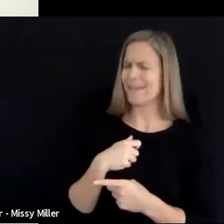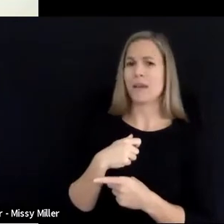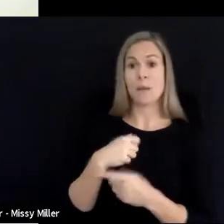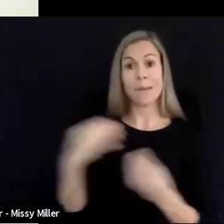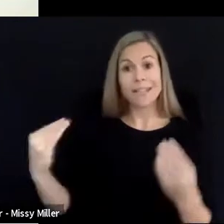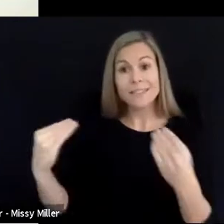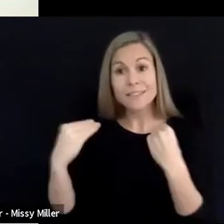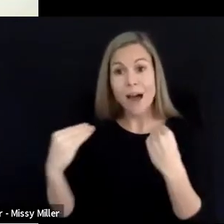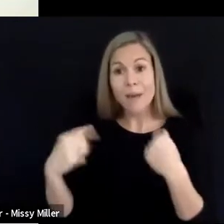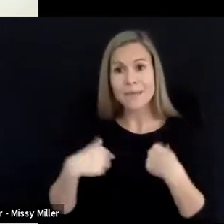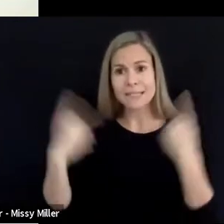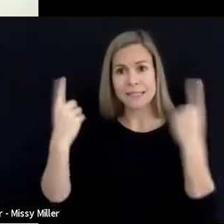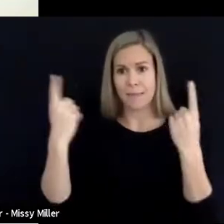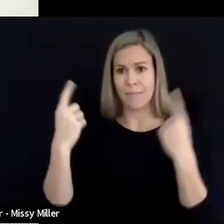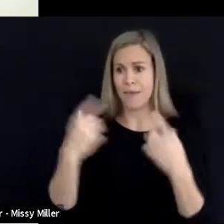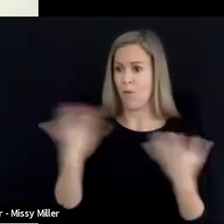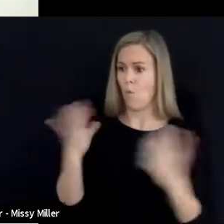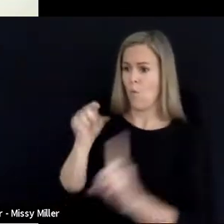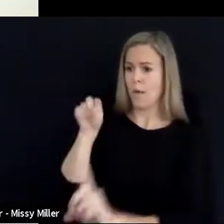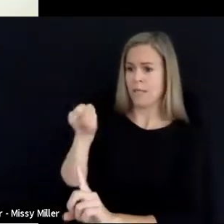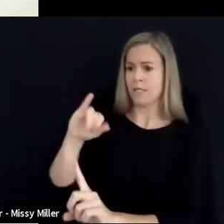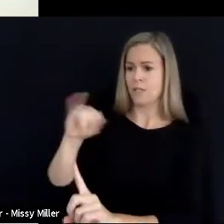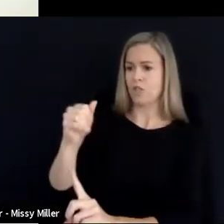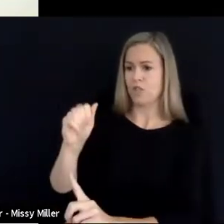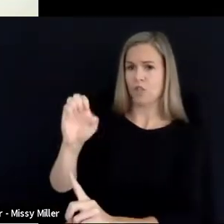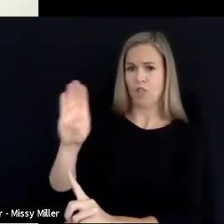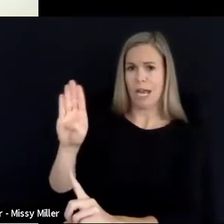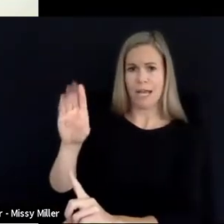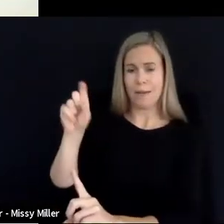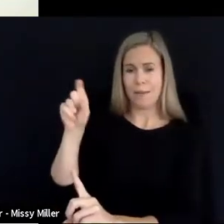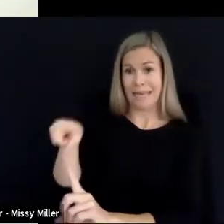what Jacob really needs, what Jacob really chooses.